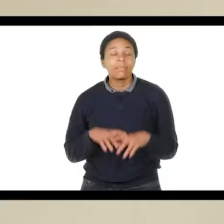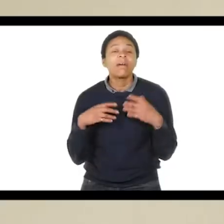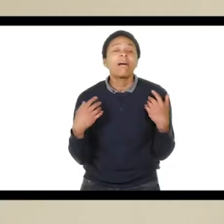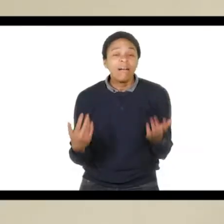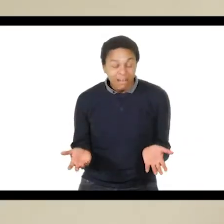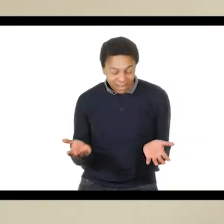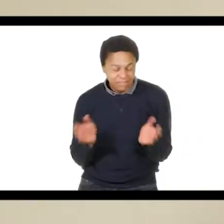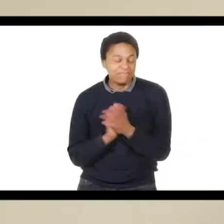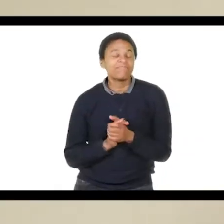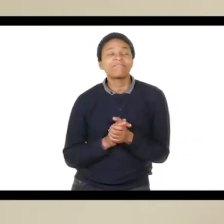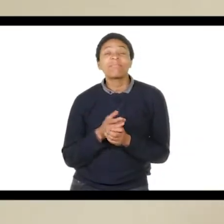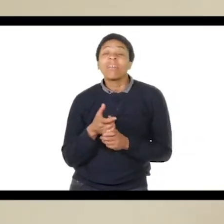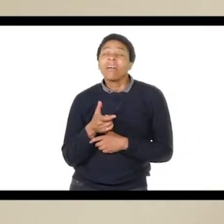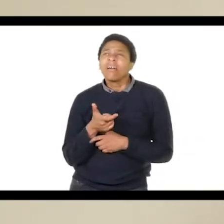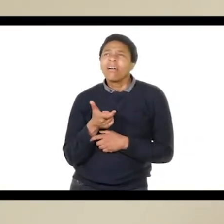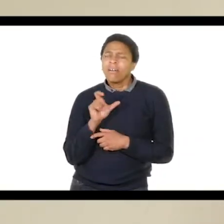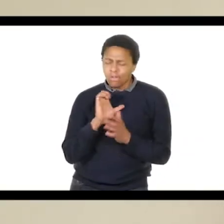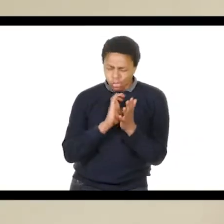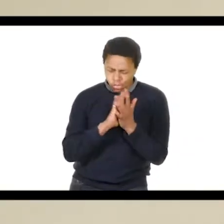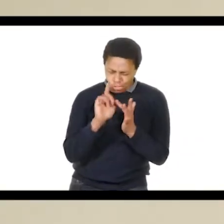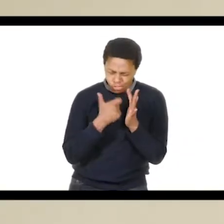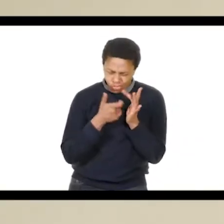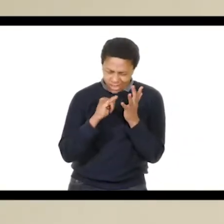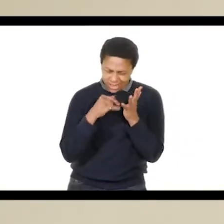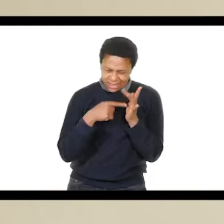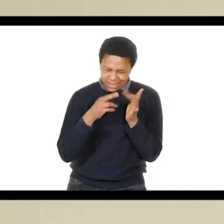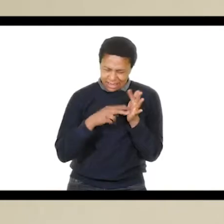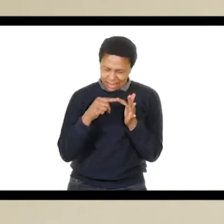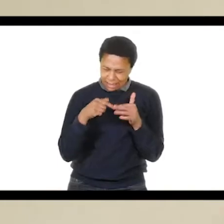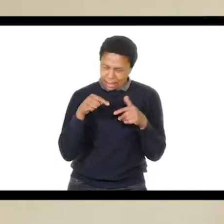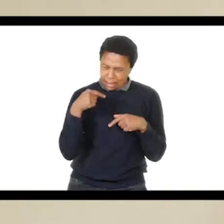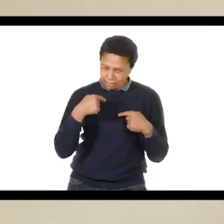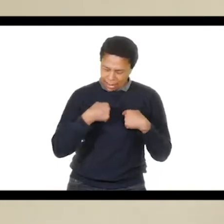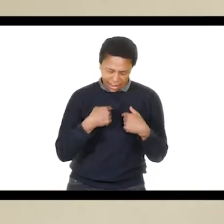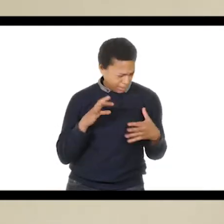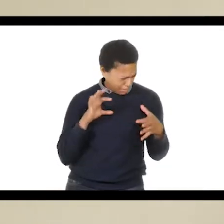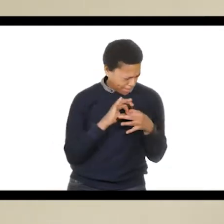So anyway, Christine and me had been together for a few months. Hadn't we, Christine?